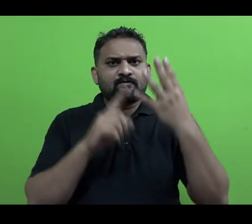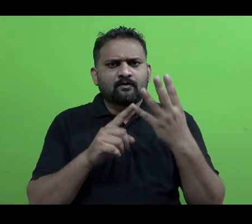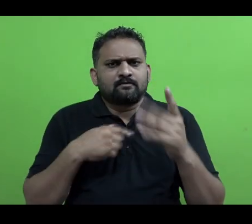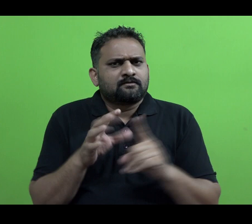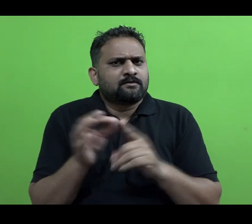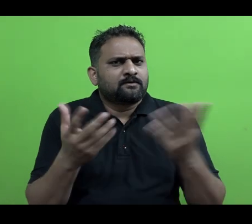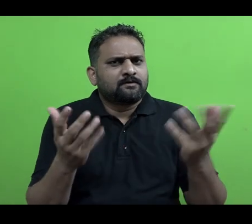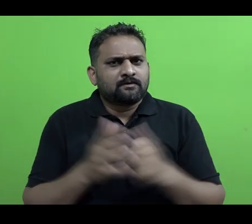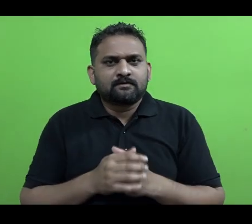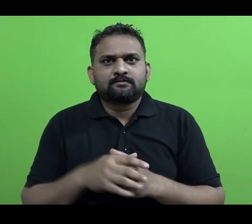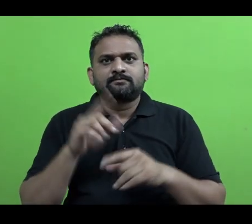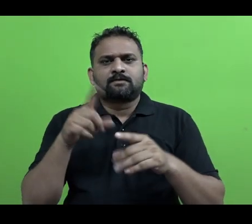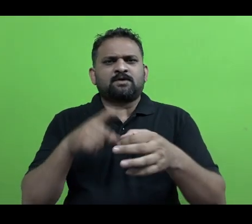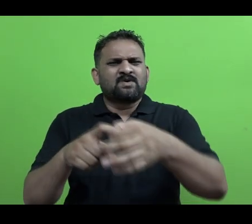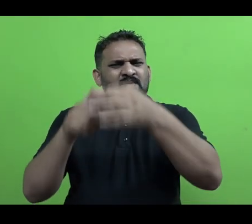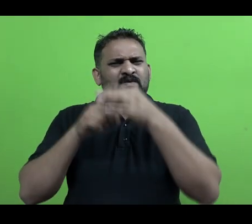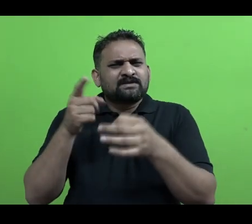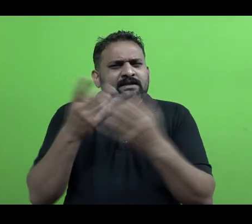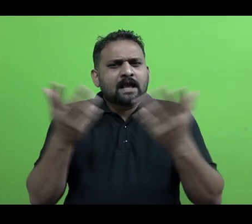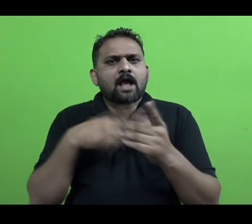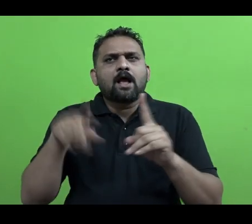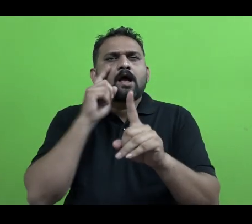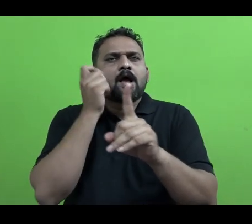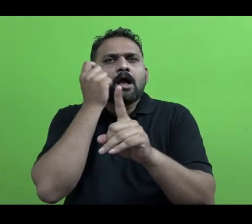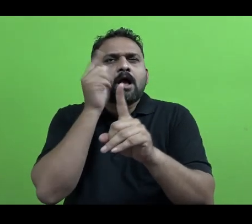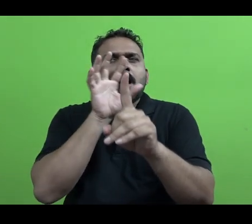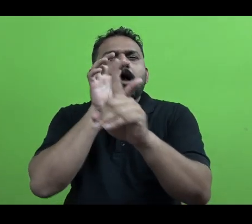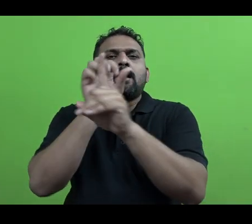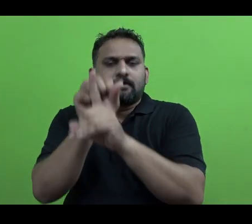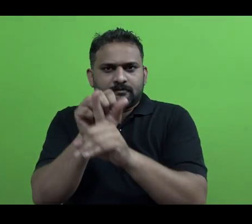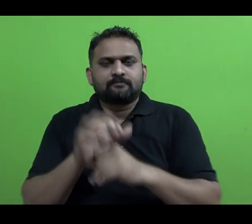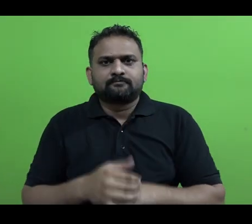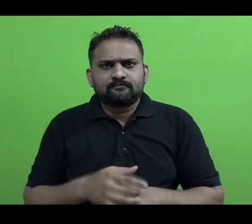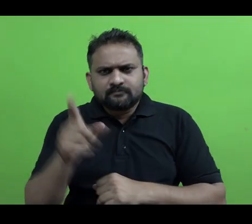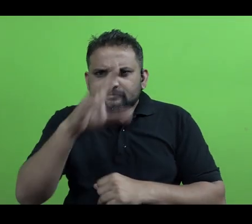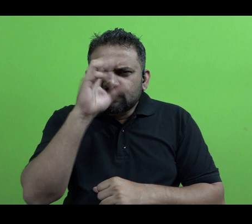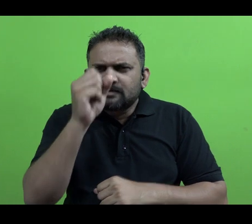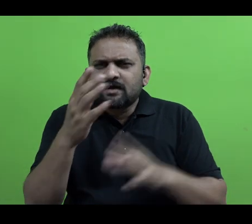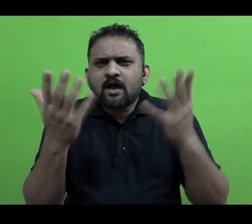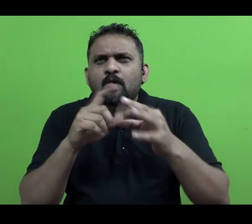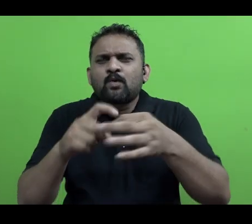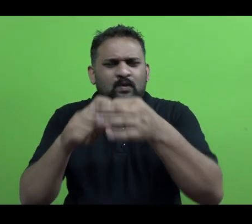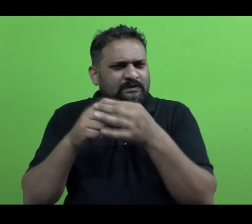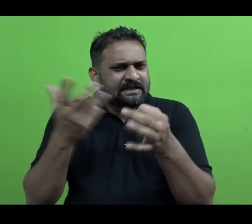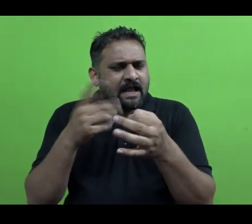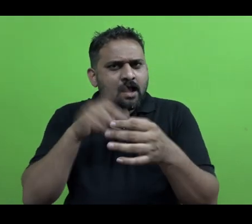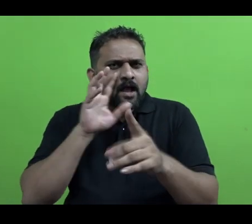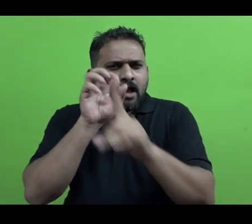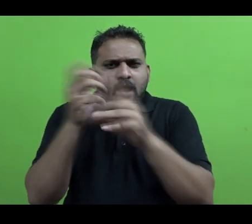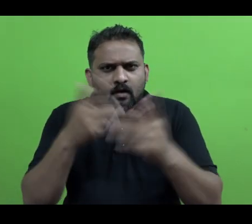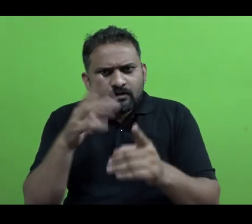Step four identify the question. Do you remember how to identify the question?